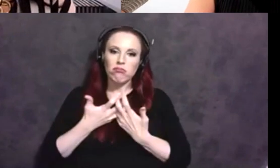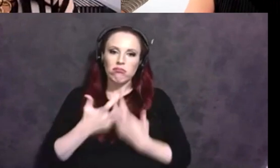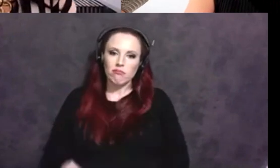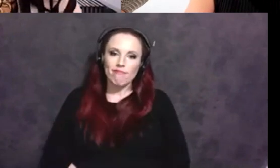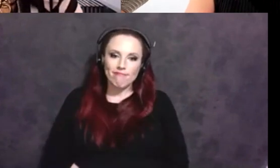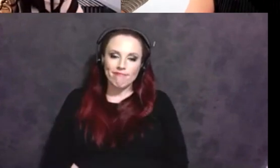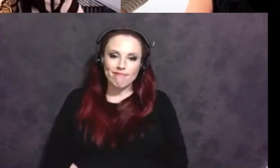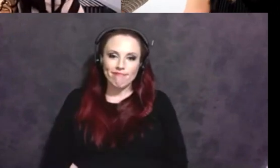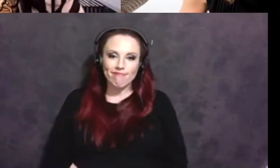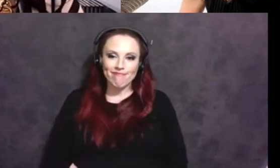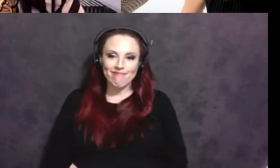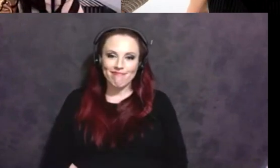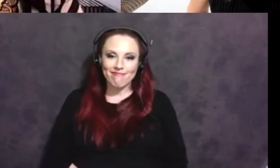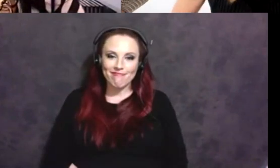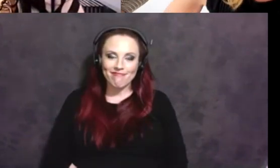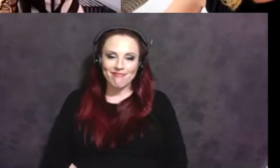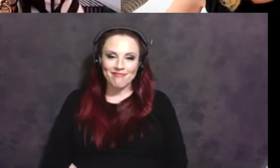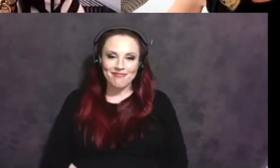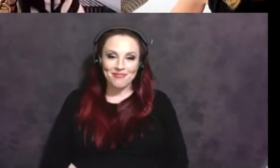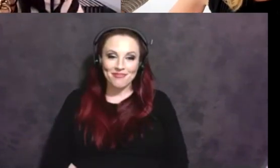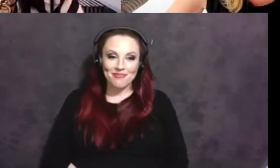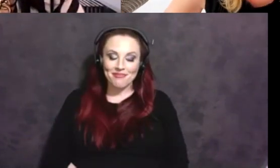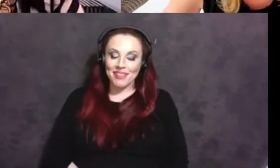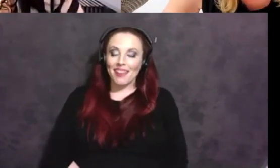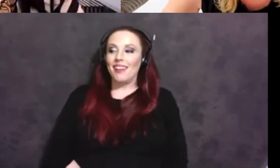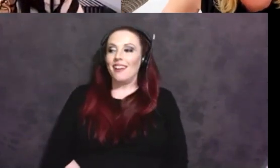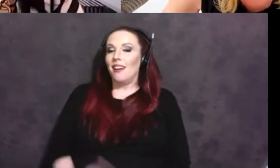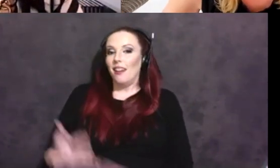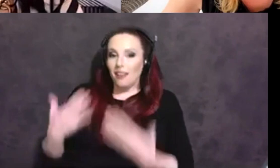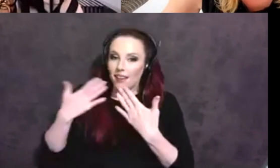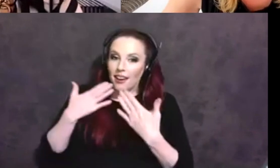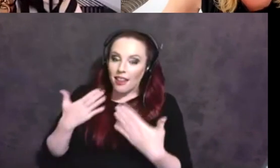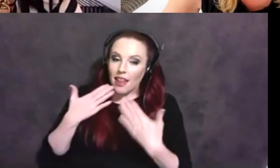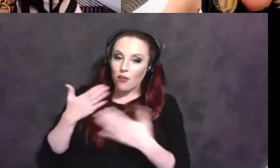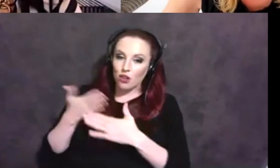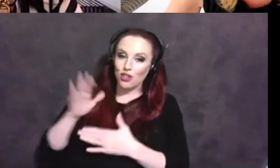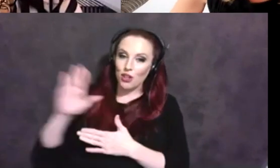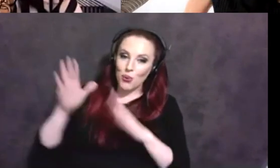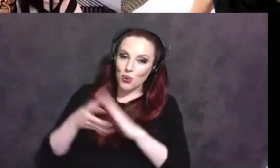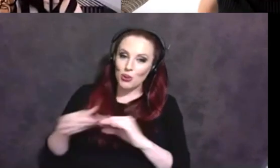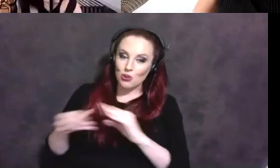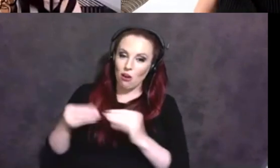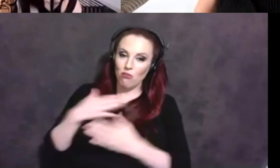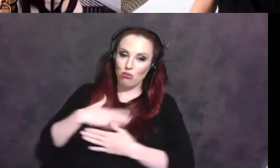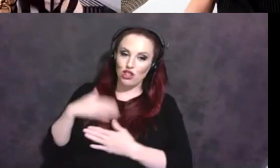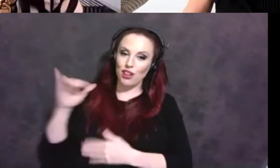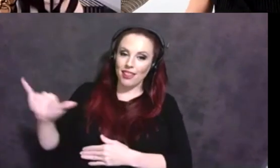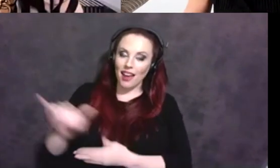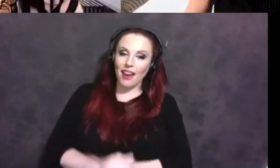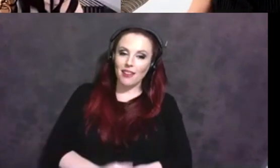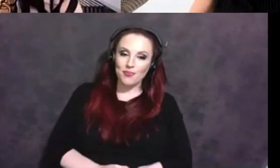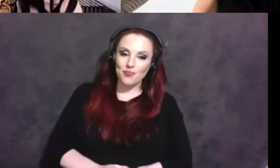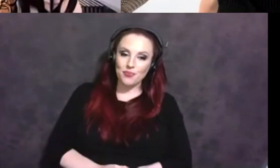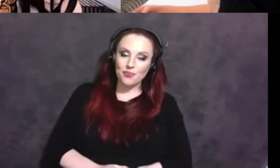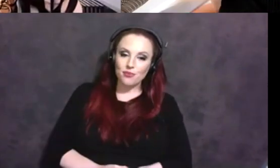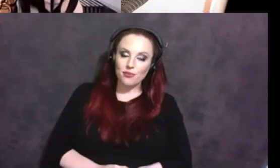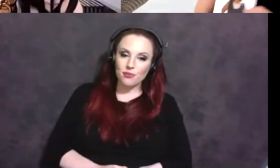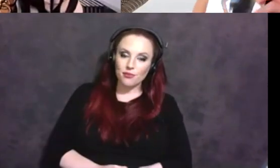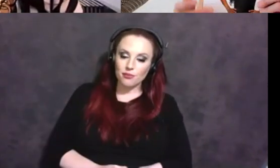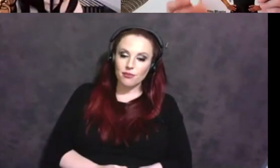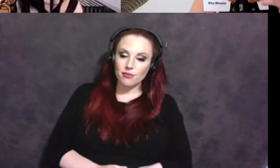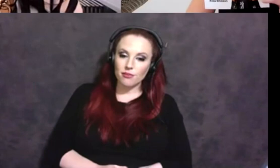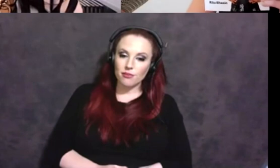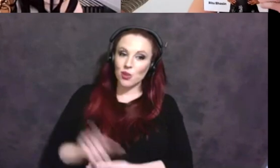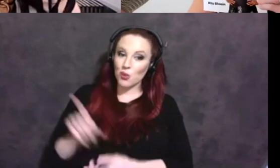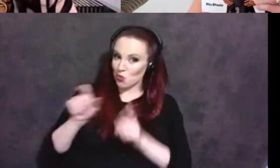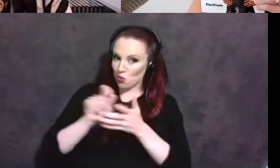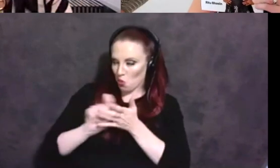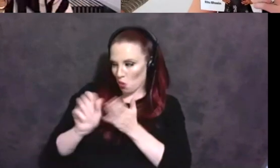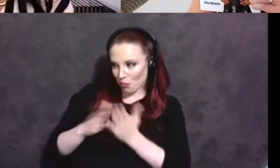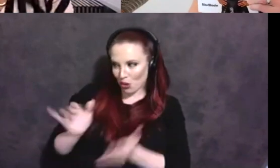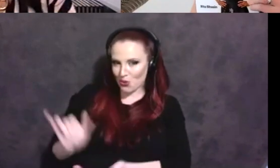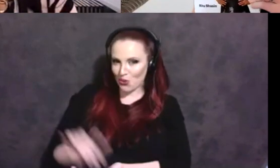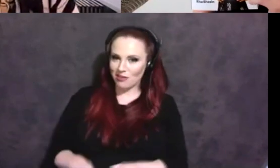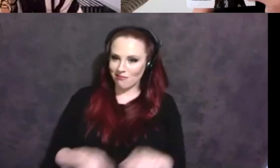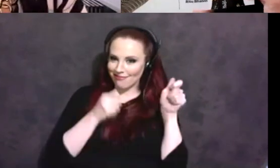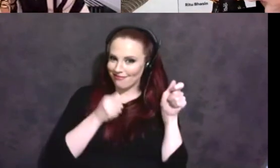and we can collectively experience authenticity and experience belonging.